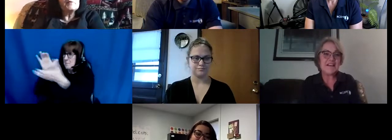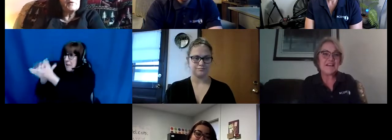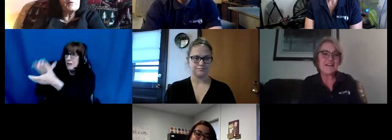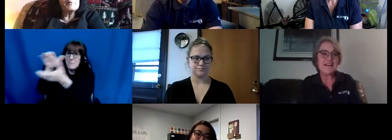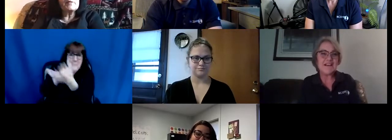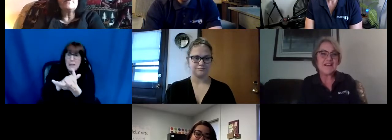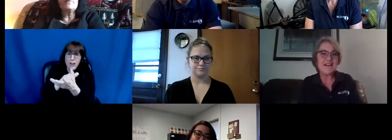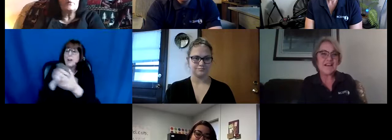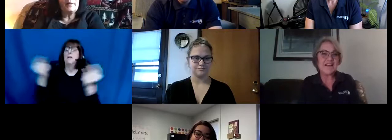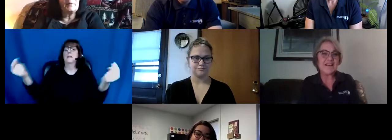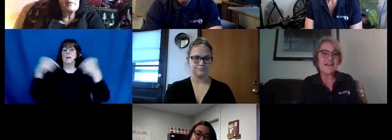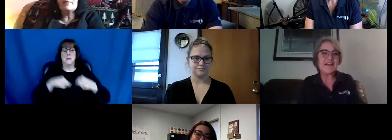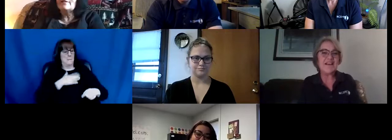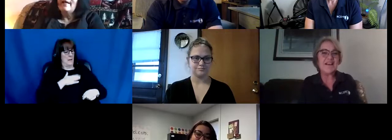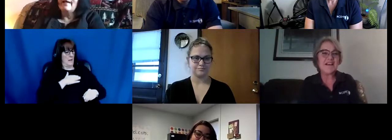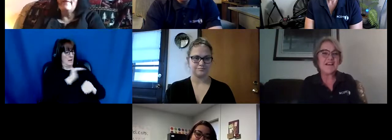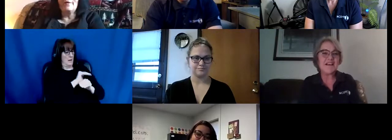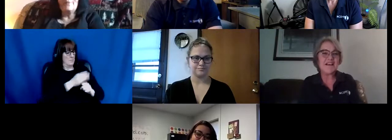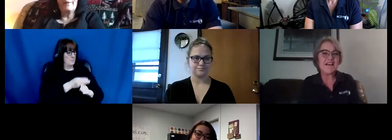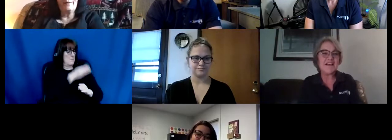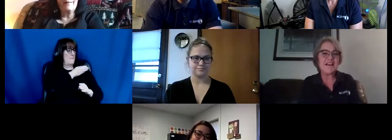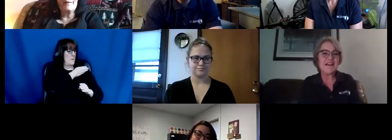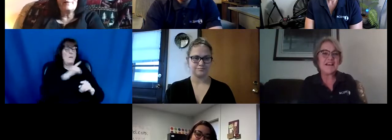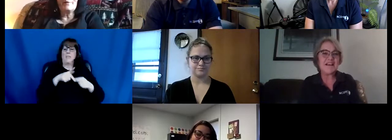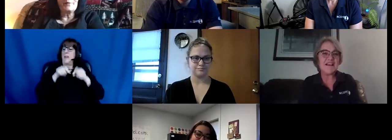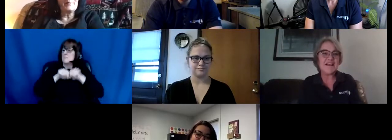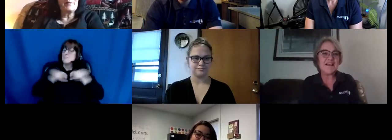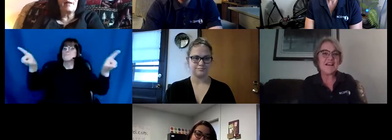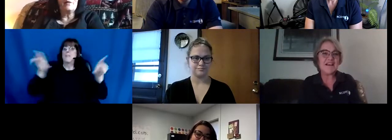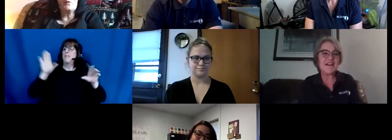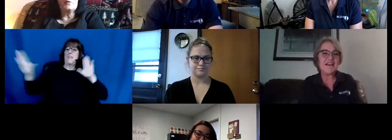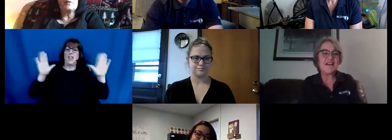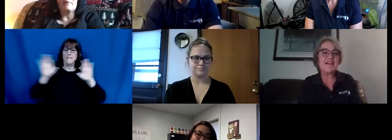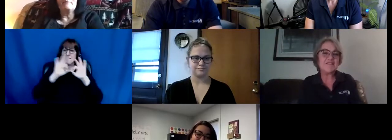Christmas eve and open their presents and then go to their in-laws for Christmas day and do the same